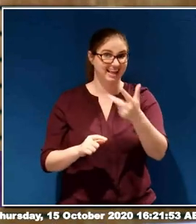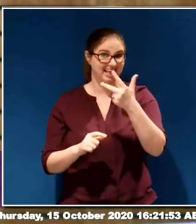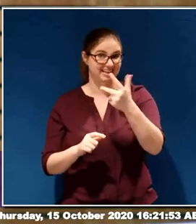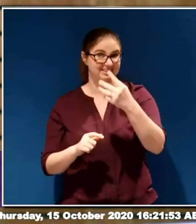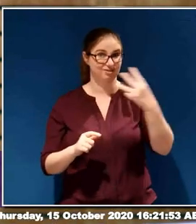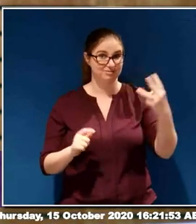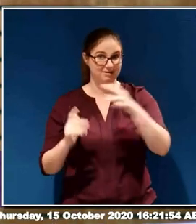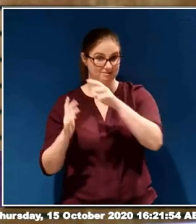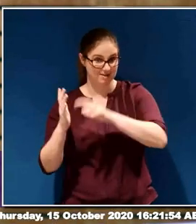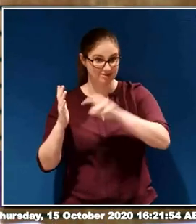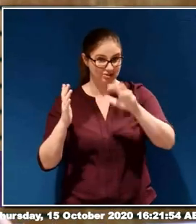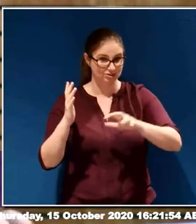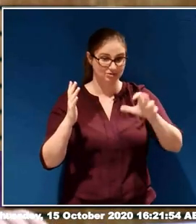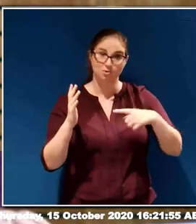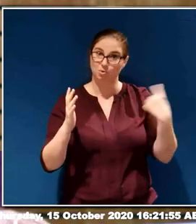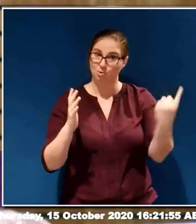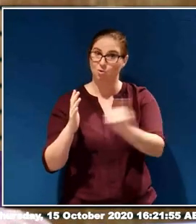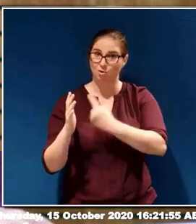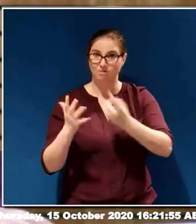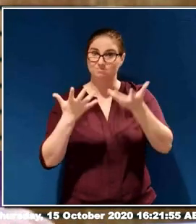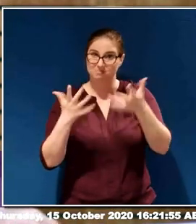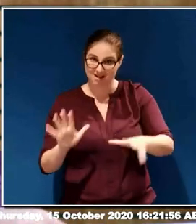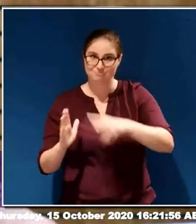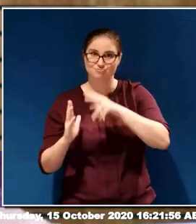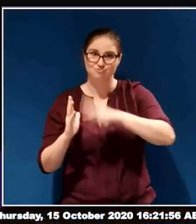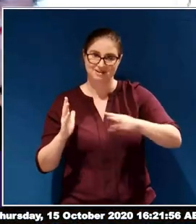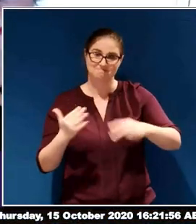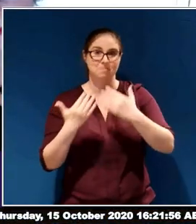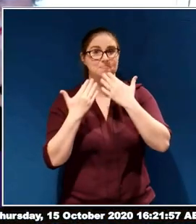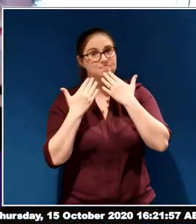Thank you for coming, thank you for giving evidence.